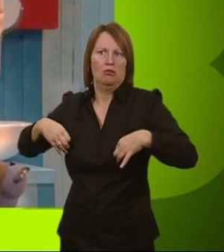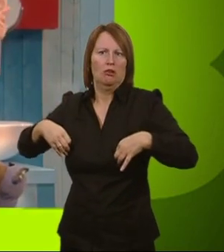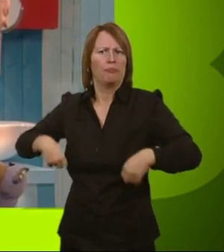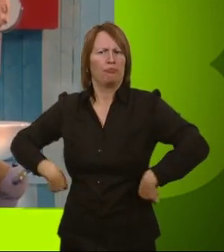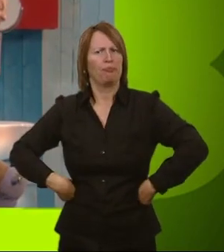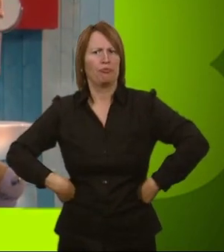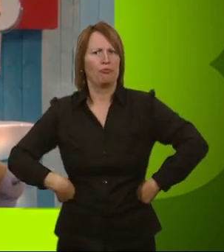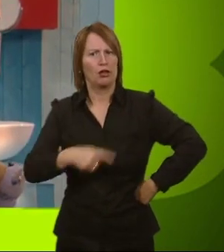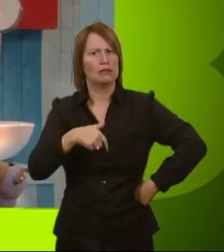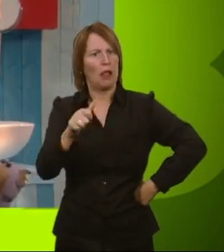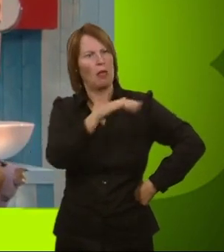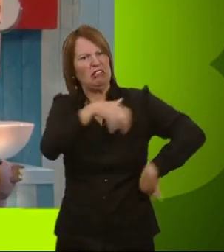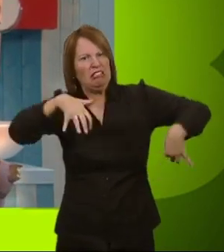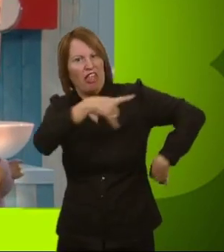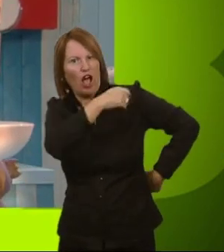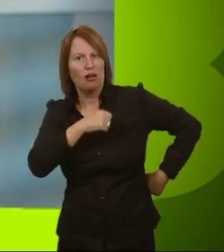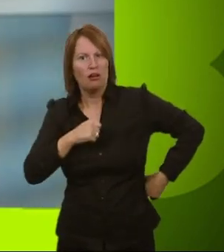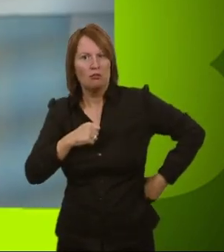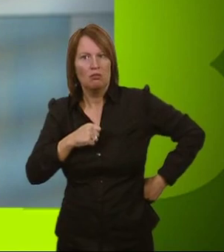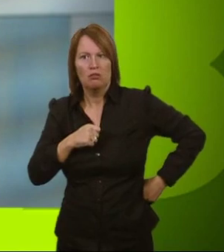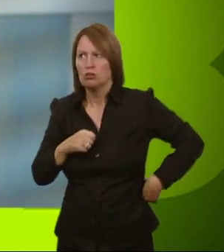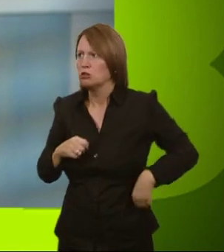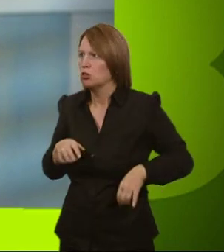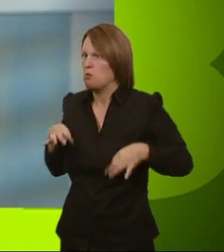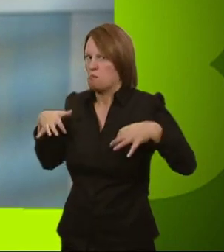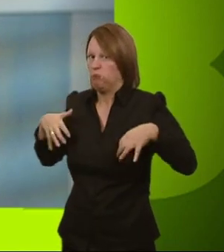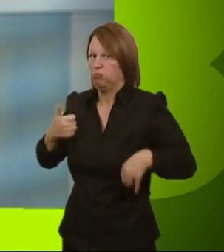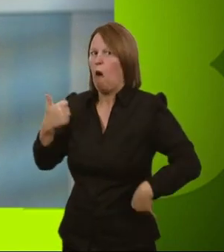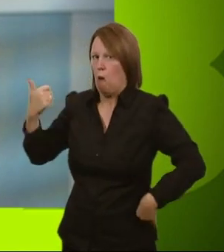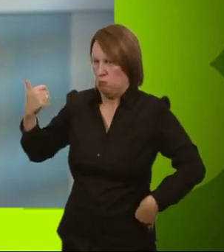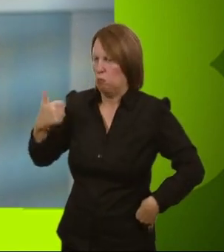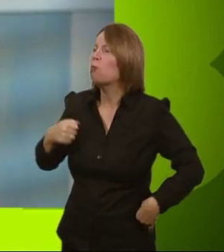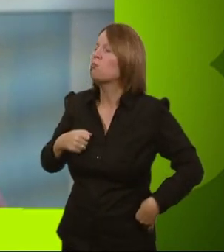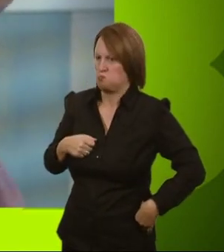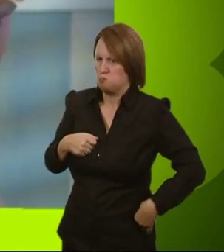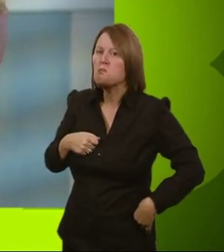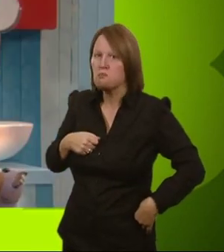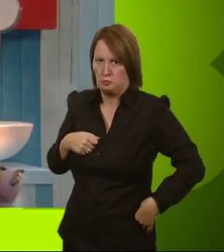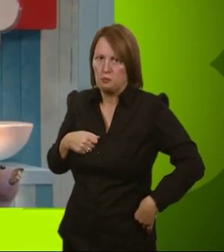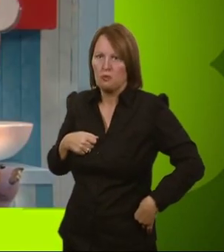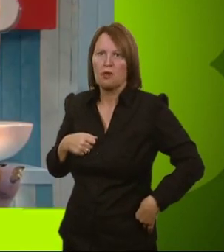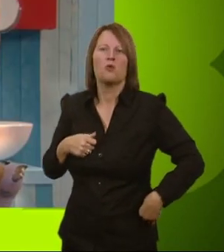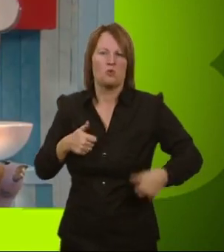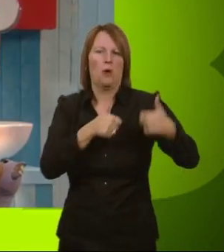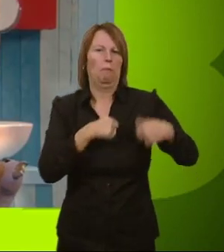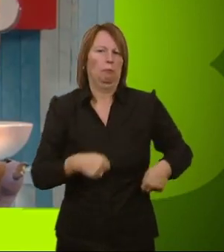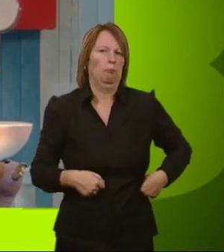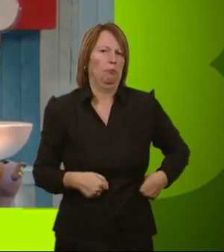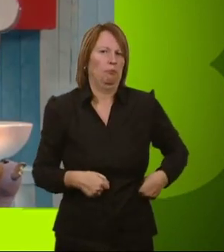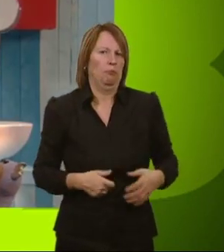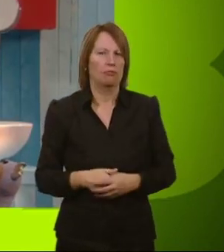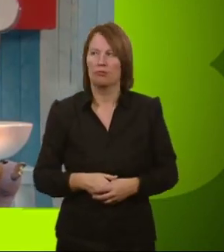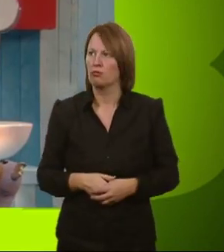that thing still out there do you socky monster yeah yeah yeah don't suppose you